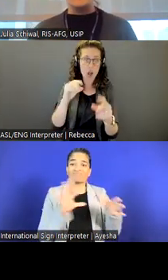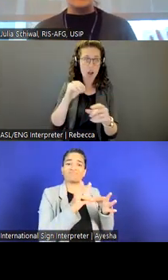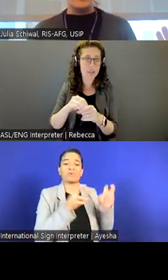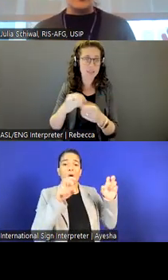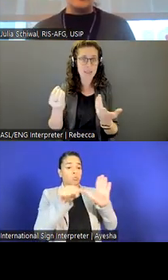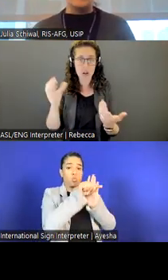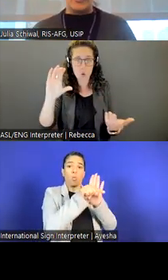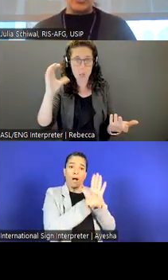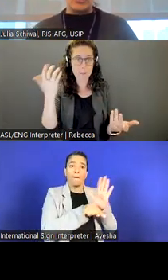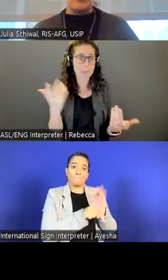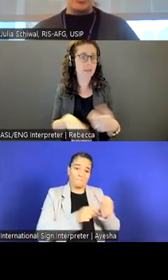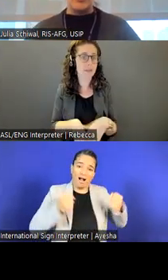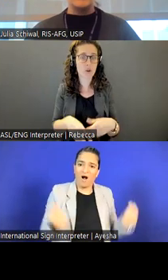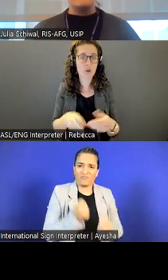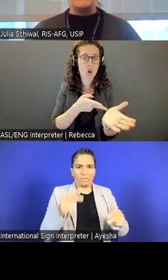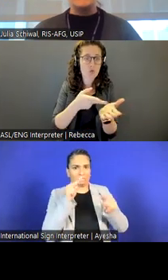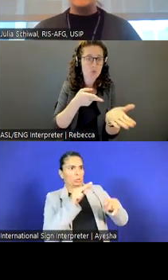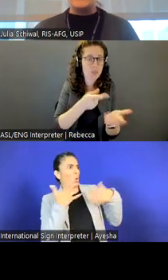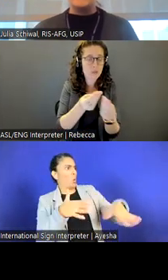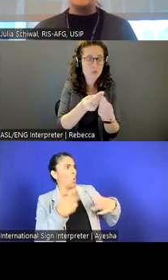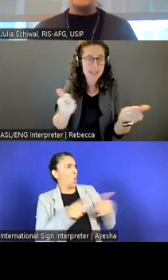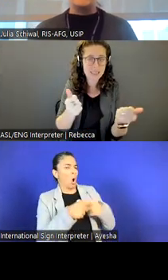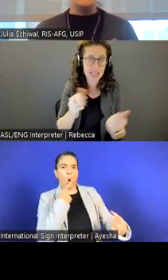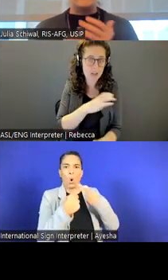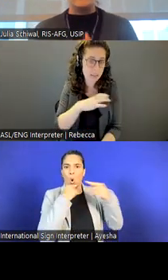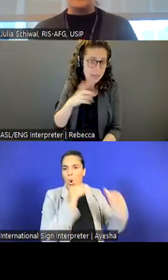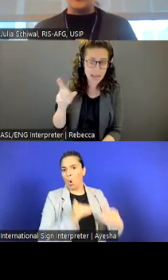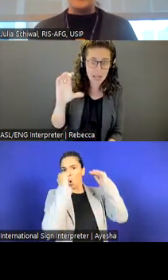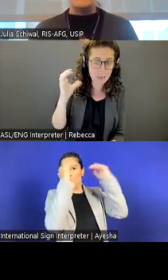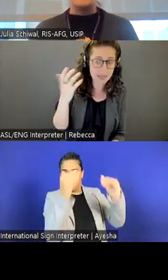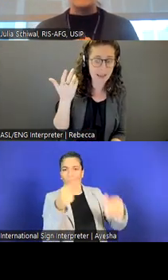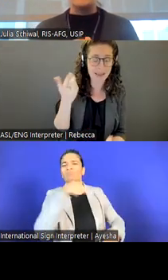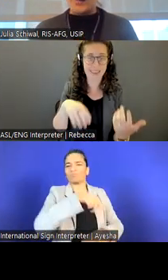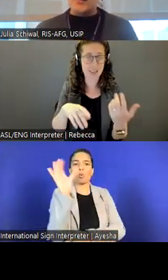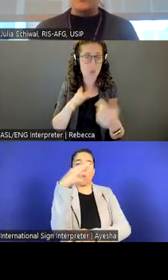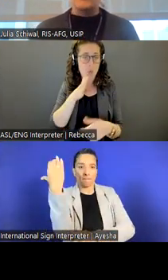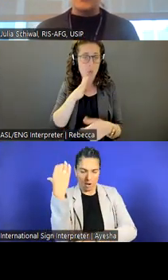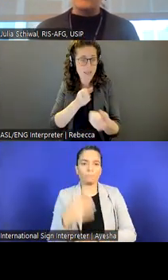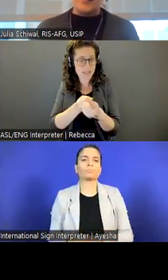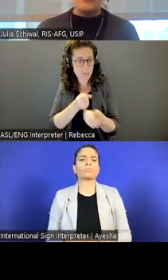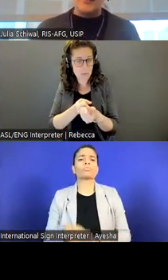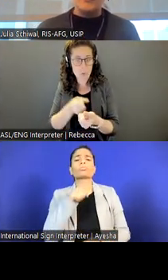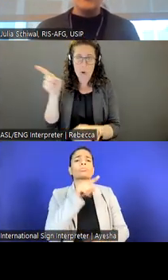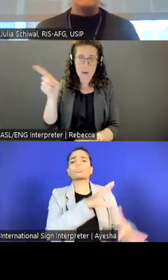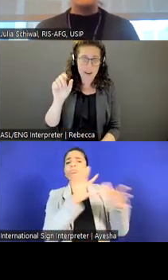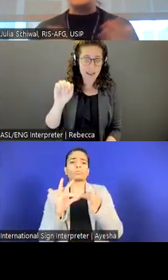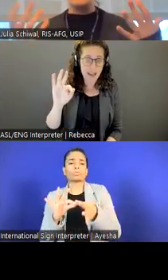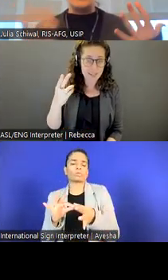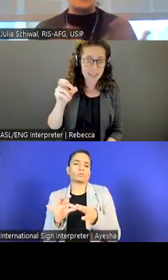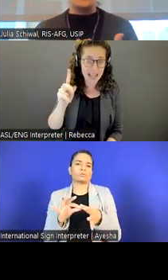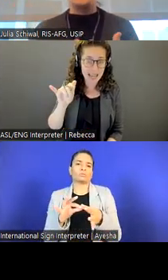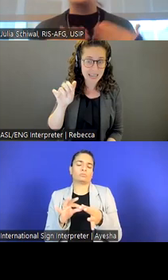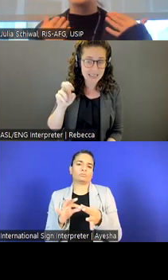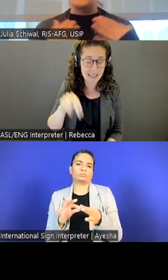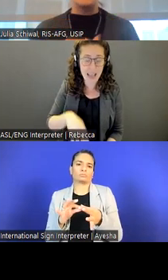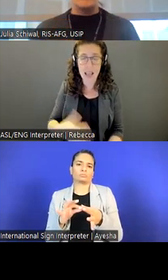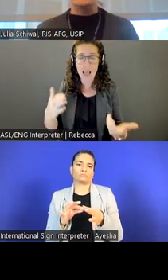the Truth Reconciliation Commission, bringing them together in Afghanistan scholars and